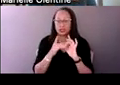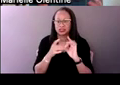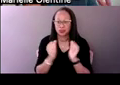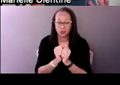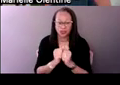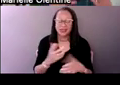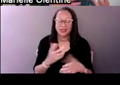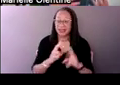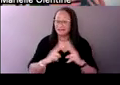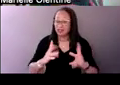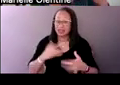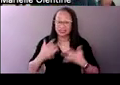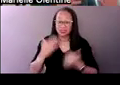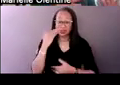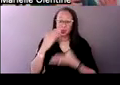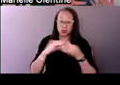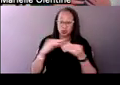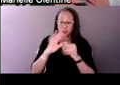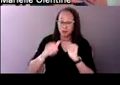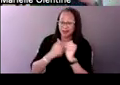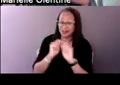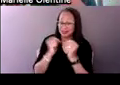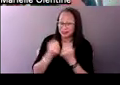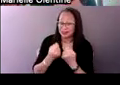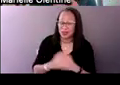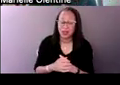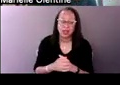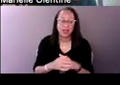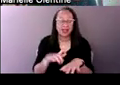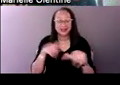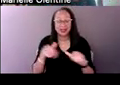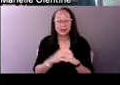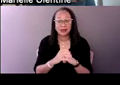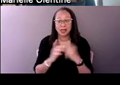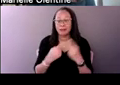think that's where Yousef connected with Milton, a